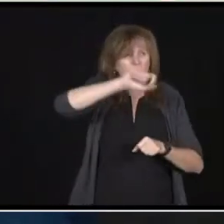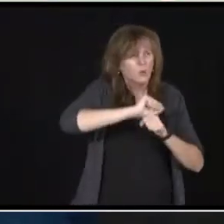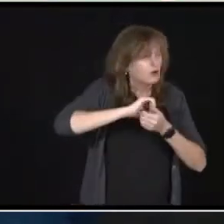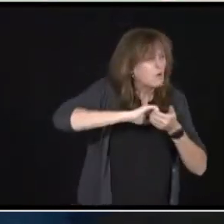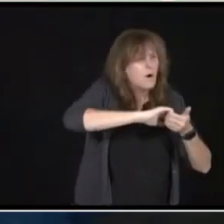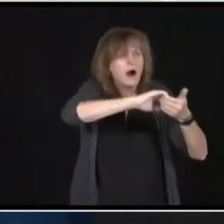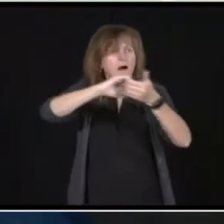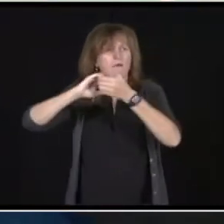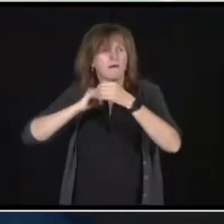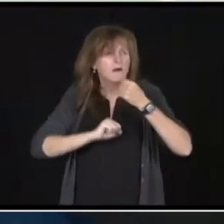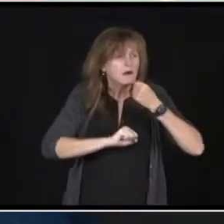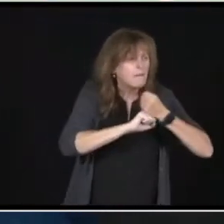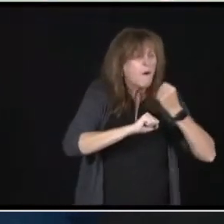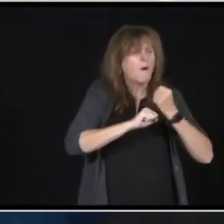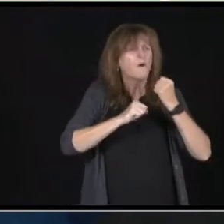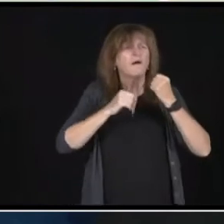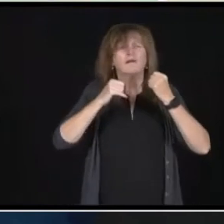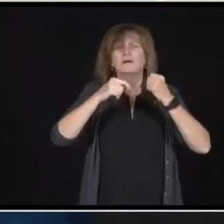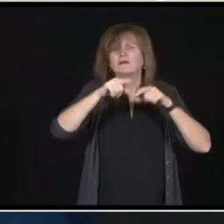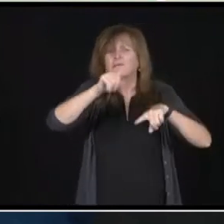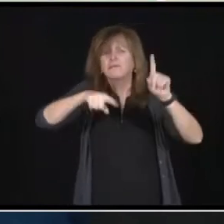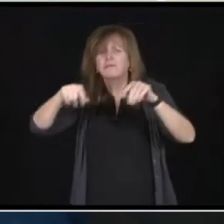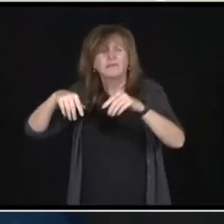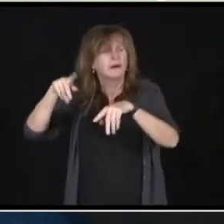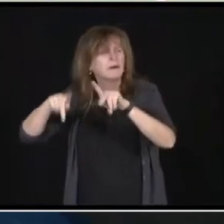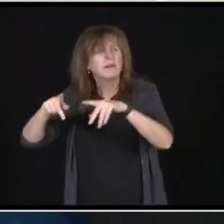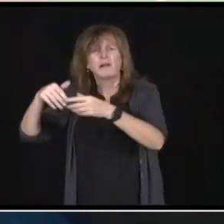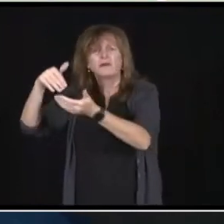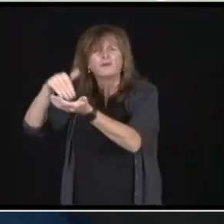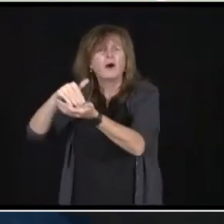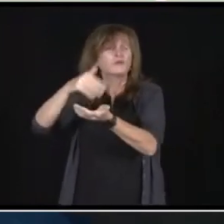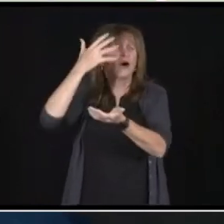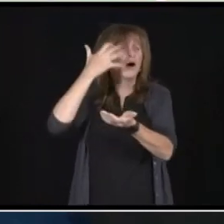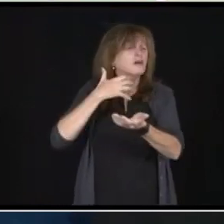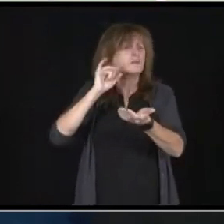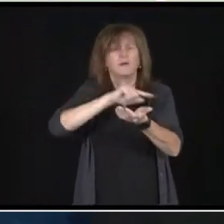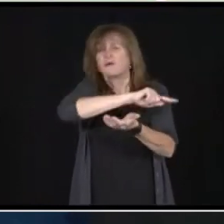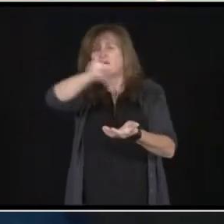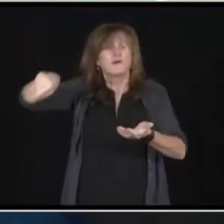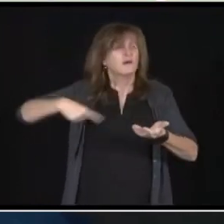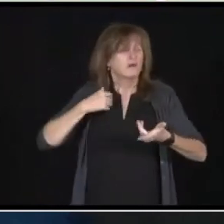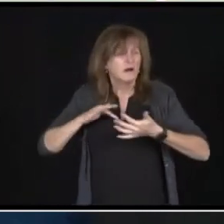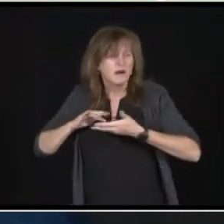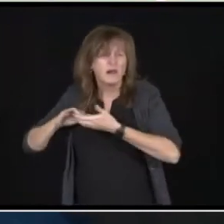So with the support of everybody up there, be it companies or people or the docs in the